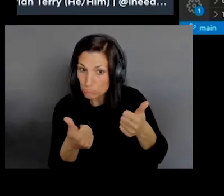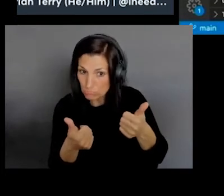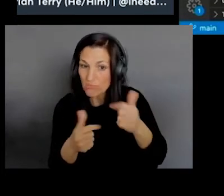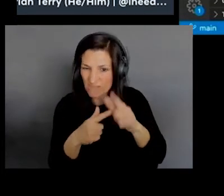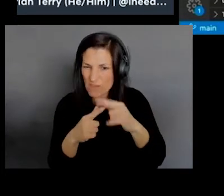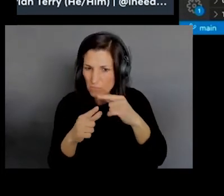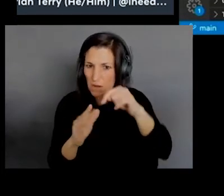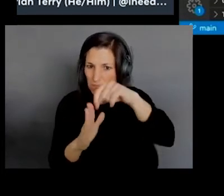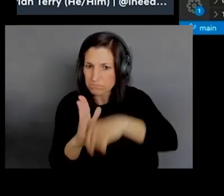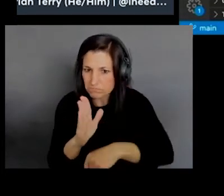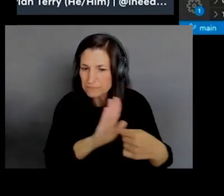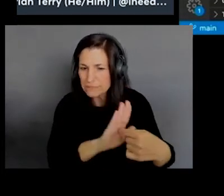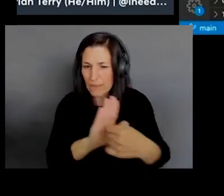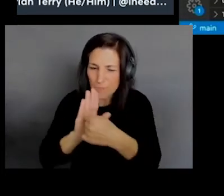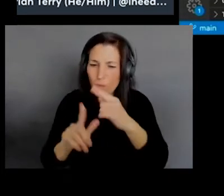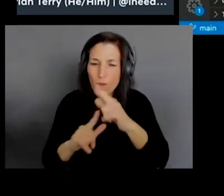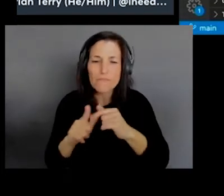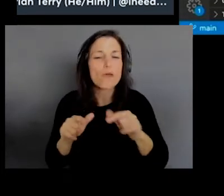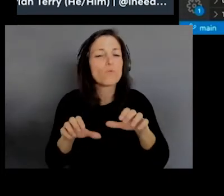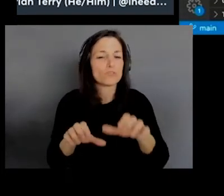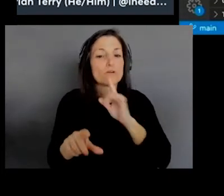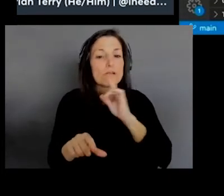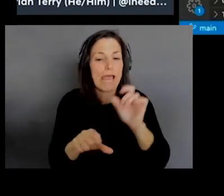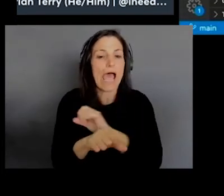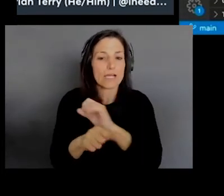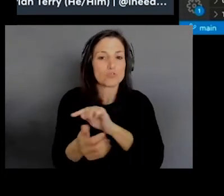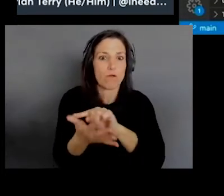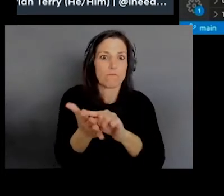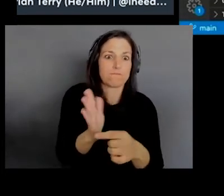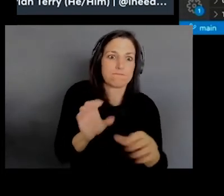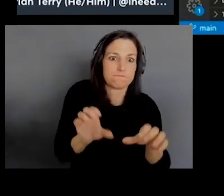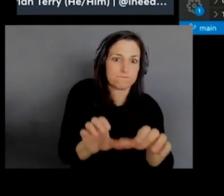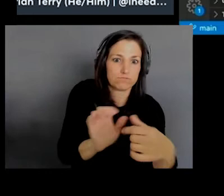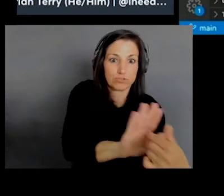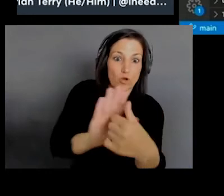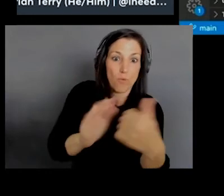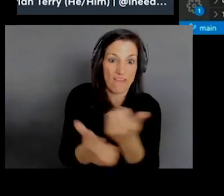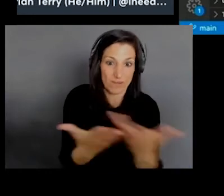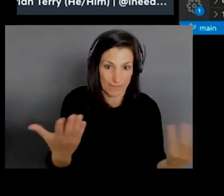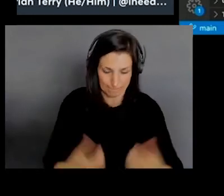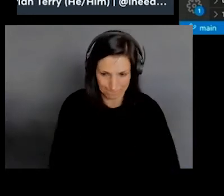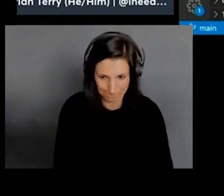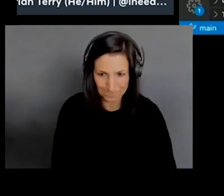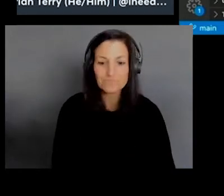And then what we'll do an actual failover. All right. The last one, so, what we did so far is,